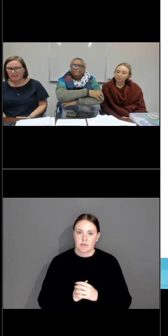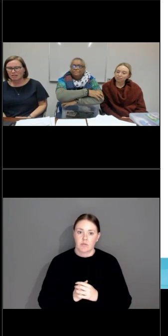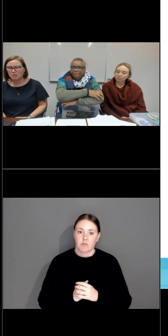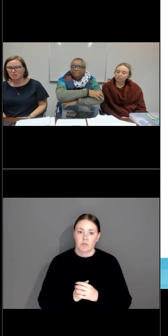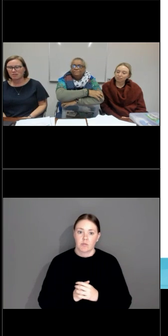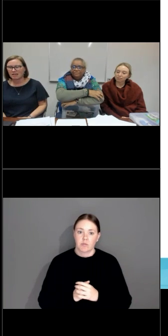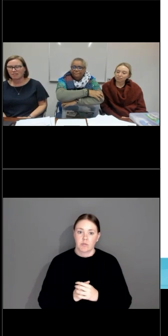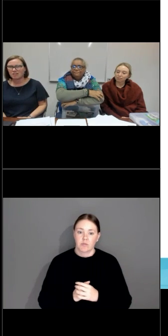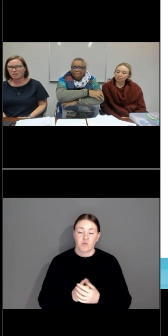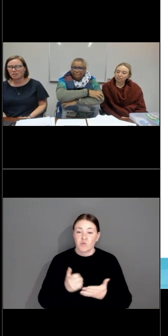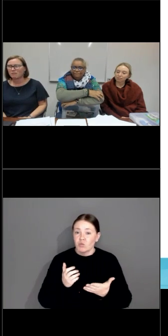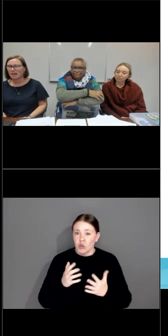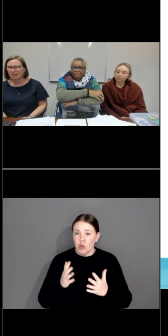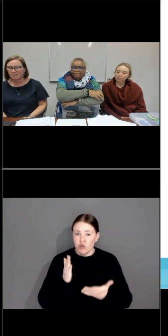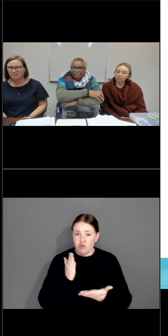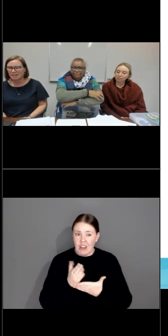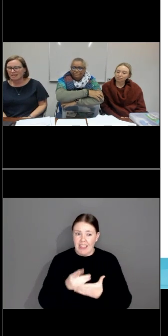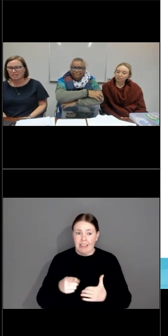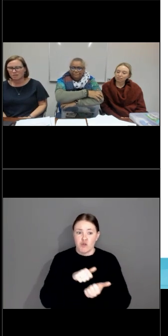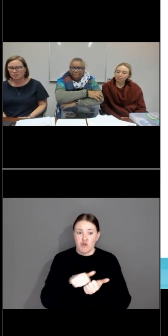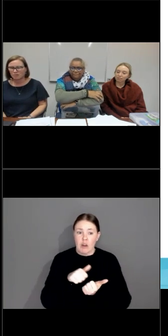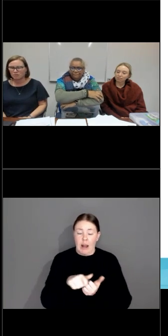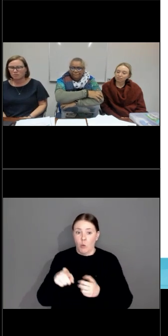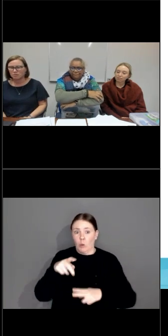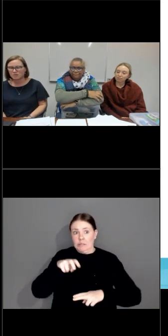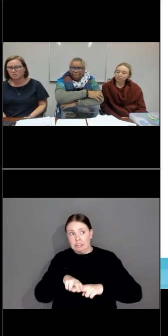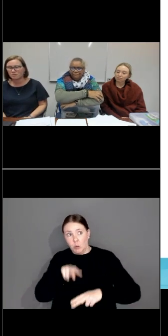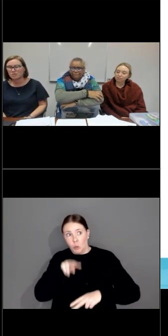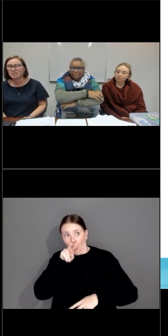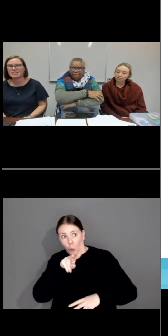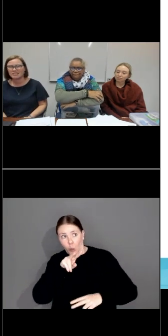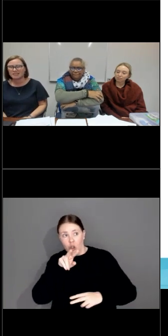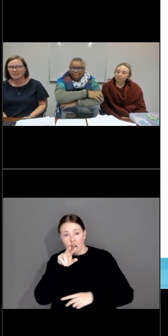and we do encourage you if you haven't had any exposure to Blurred Borders before to consider